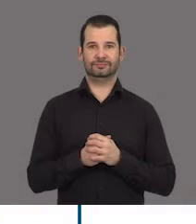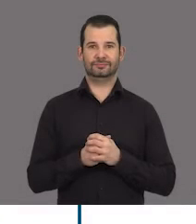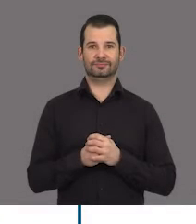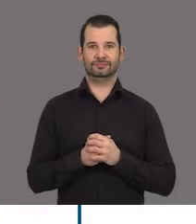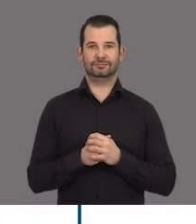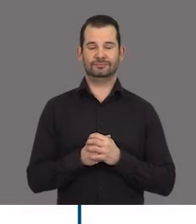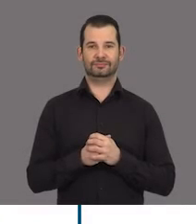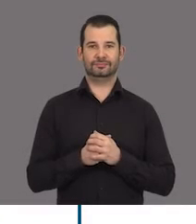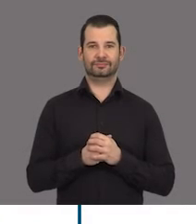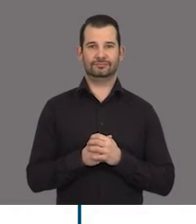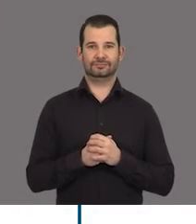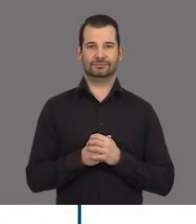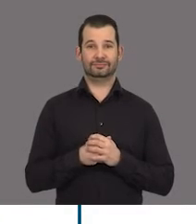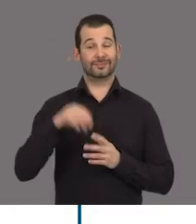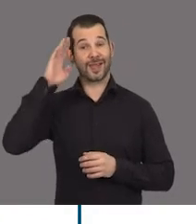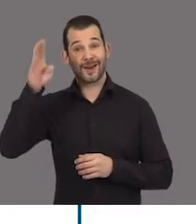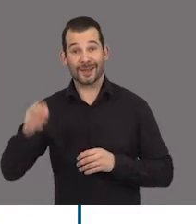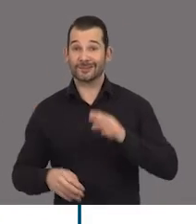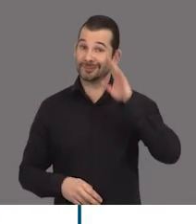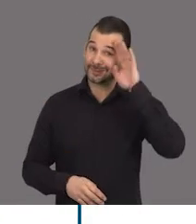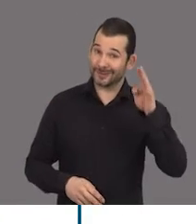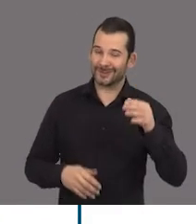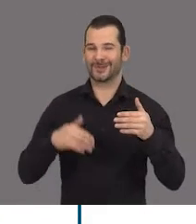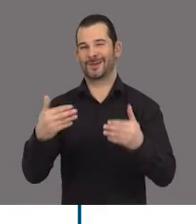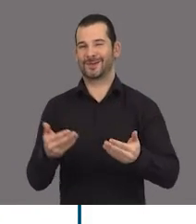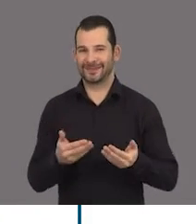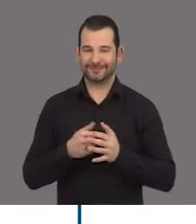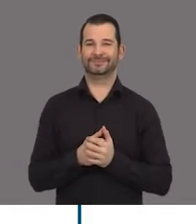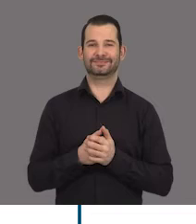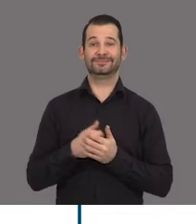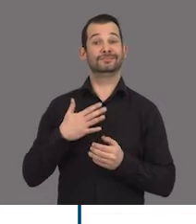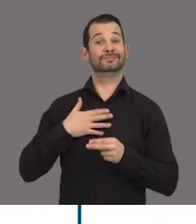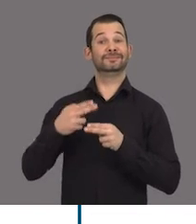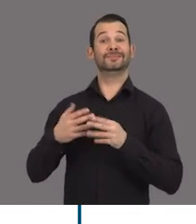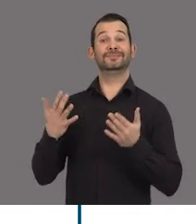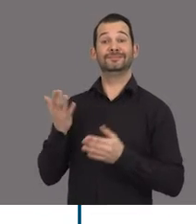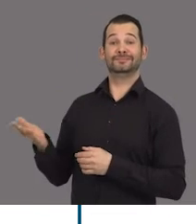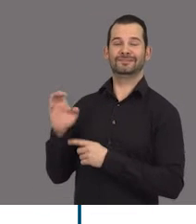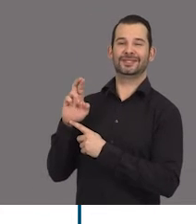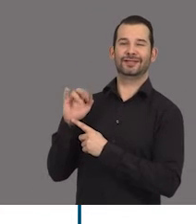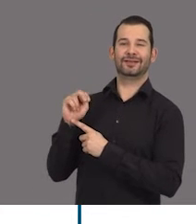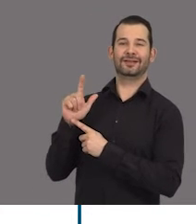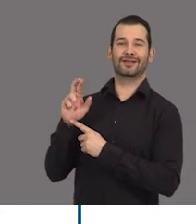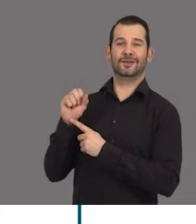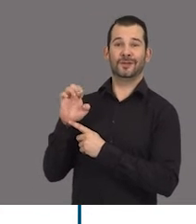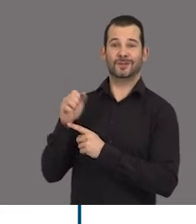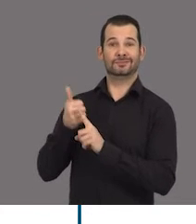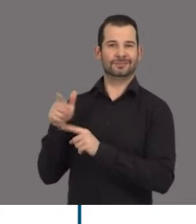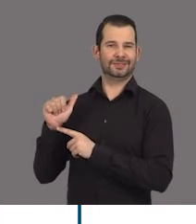Hello, Boozhoo and welcome. My name is Erin Larose, I am Anishinaabe from Kitigan Zibi,